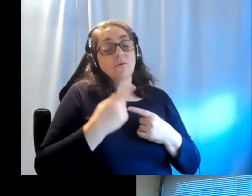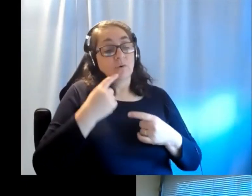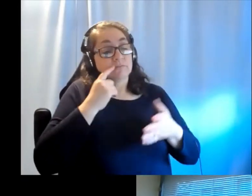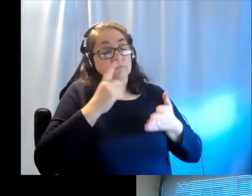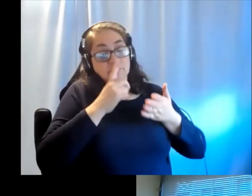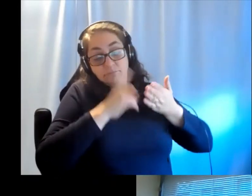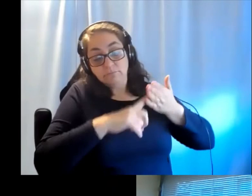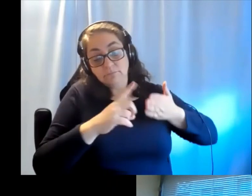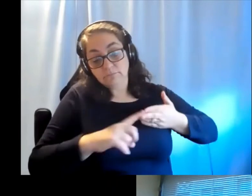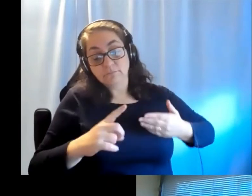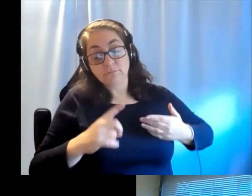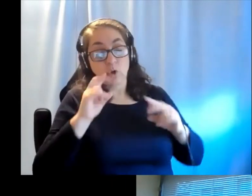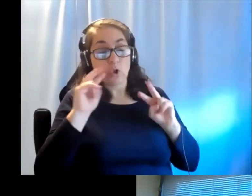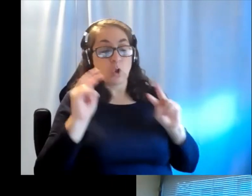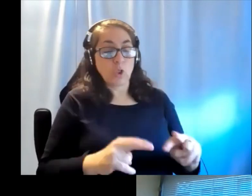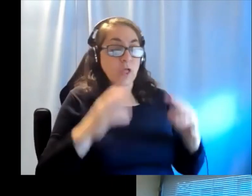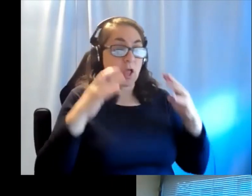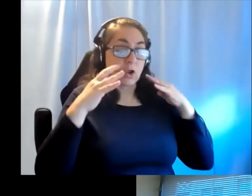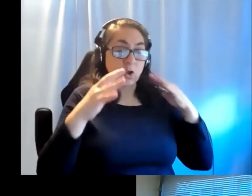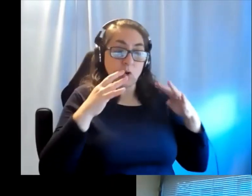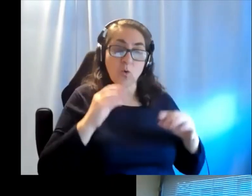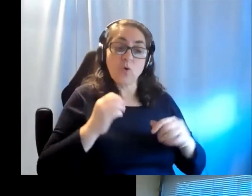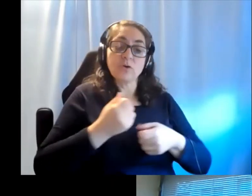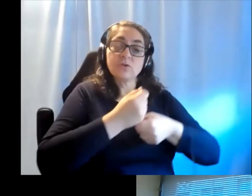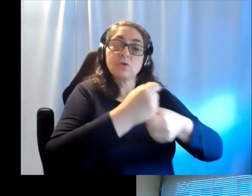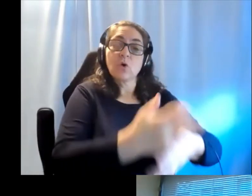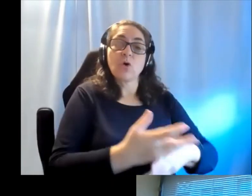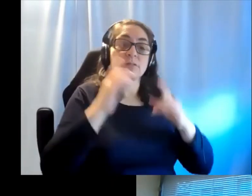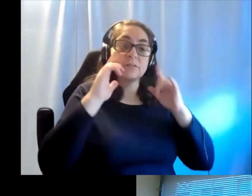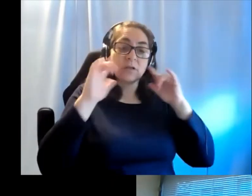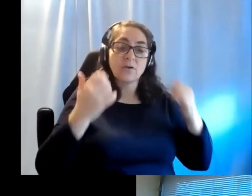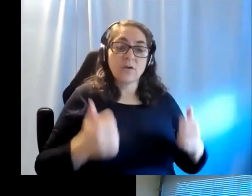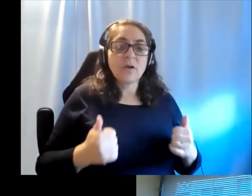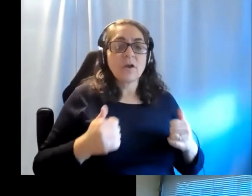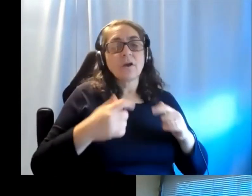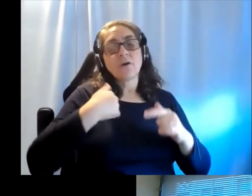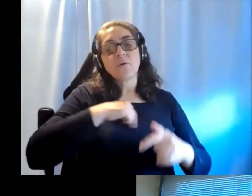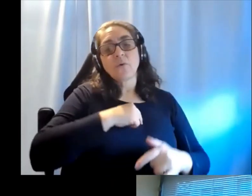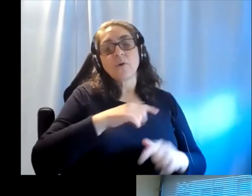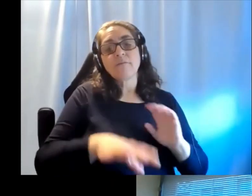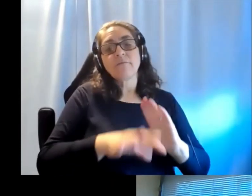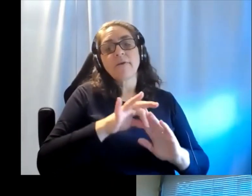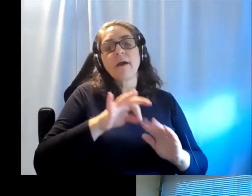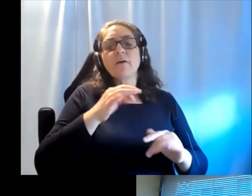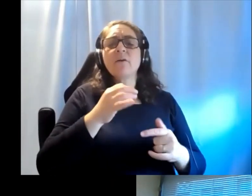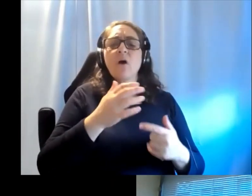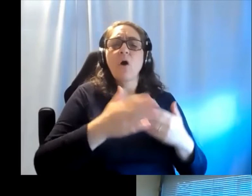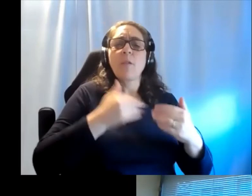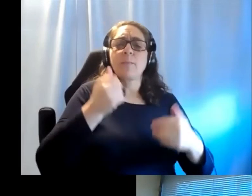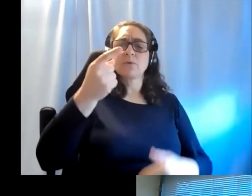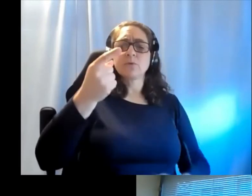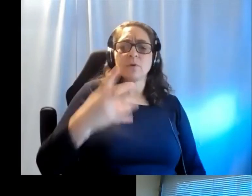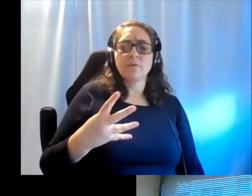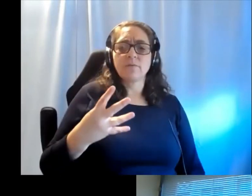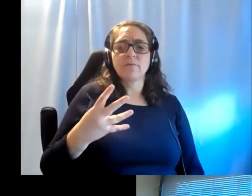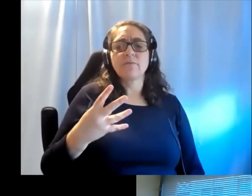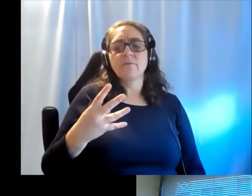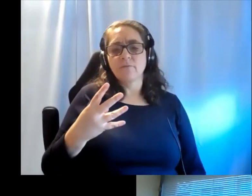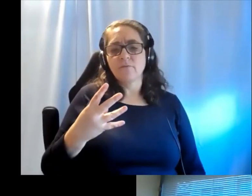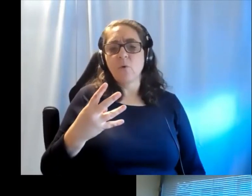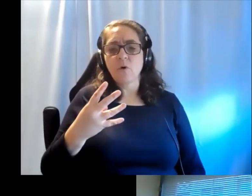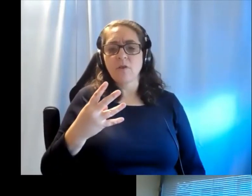induced hearing loss, we found that almost 1 in 4 adults reported good or excellent hearing